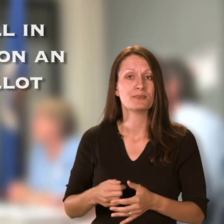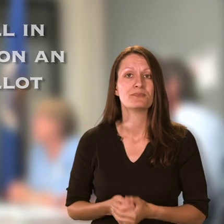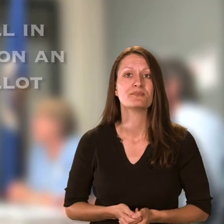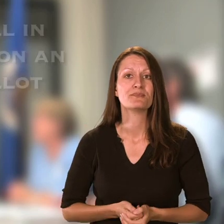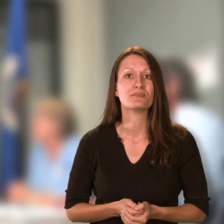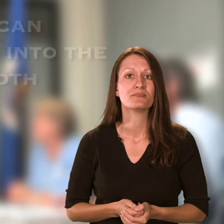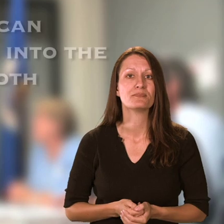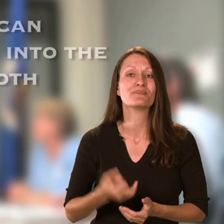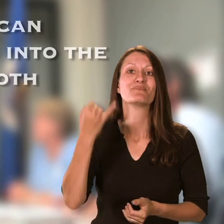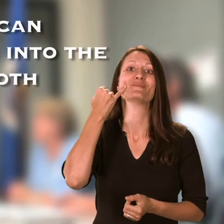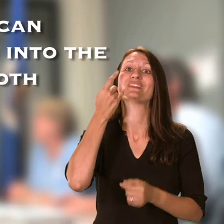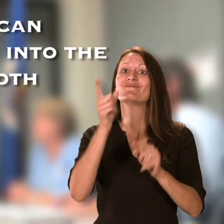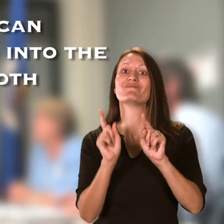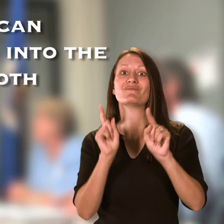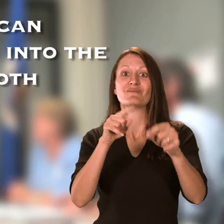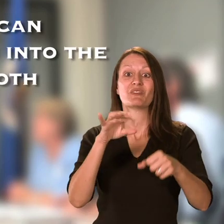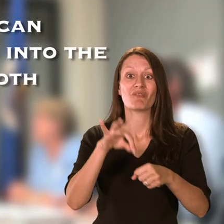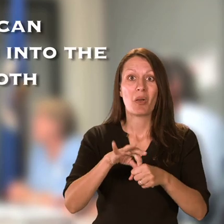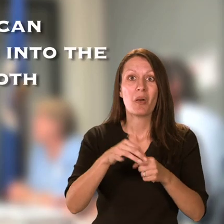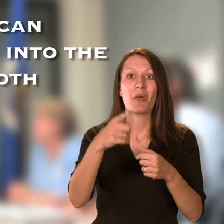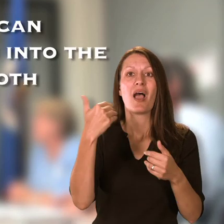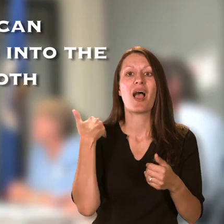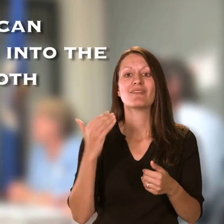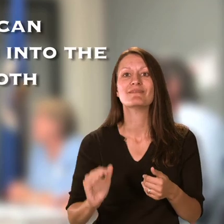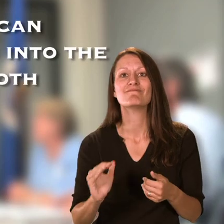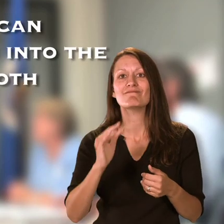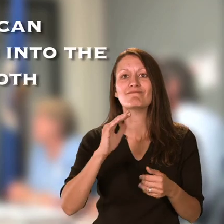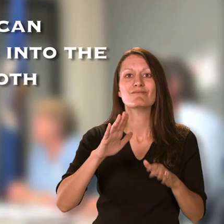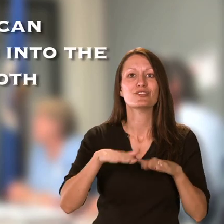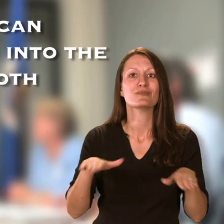If you have a small child or children with you,